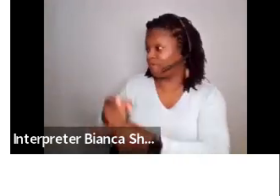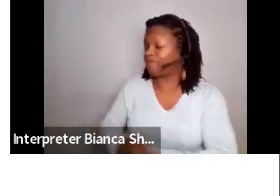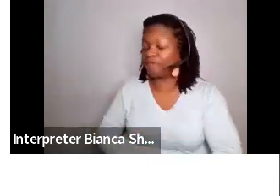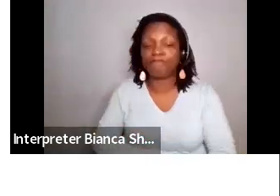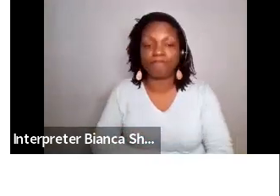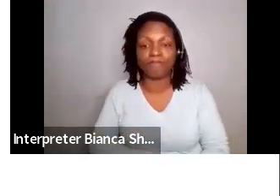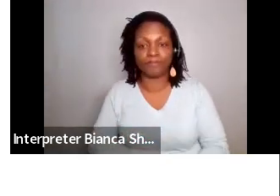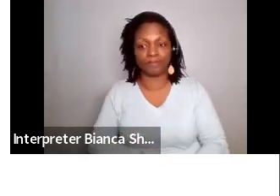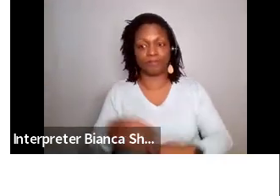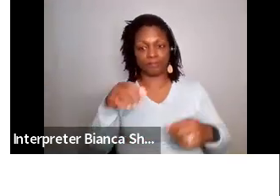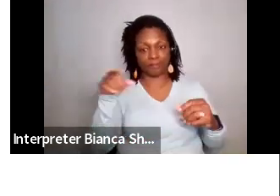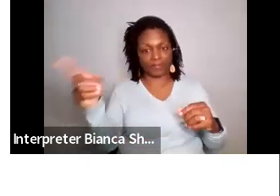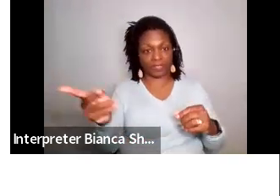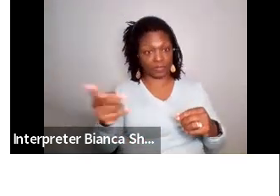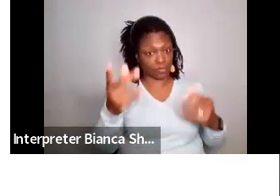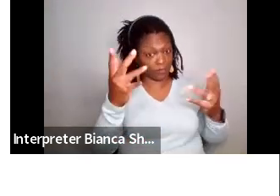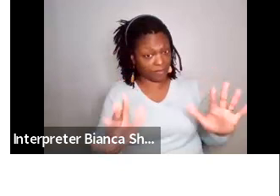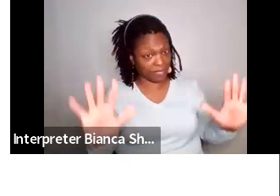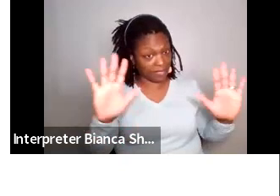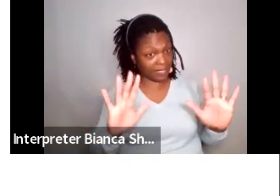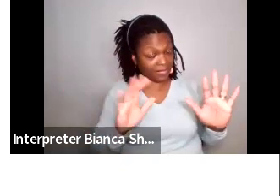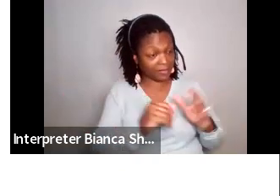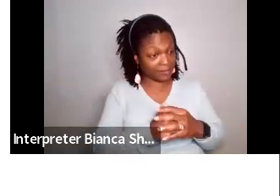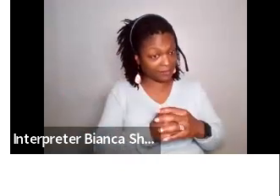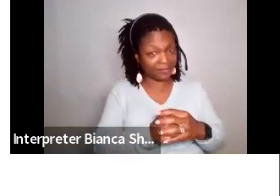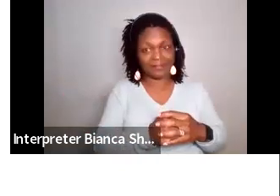Are you guys at the end of your presentation? No, not we.